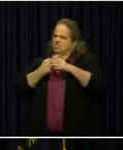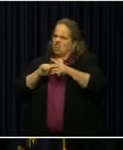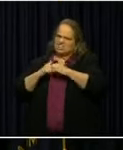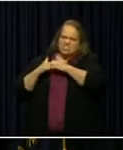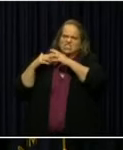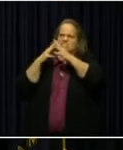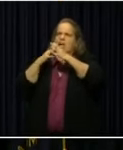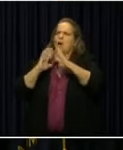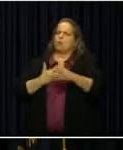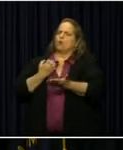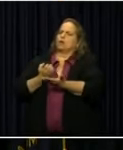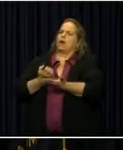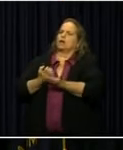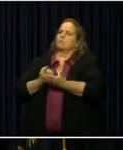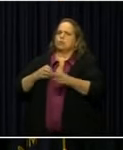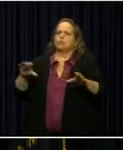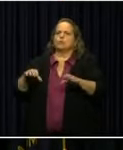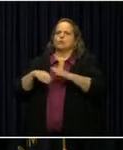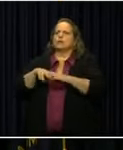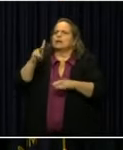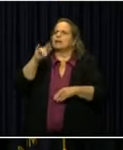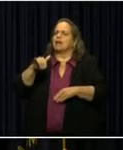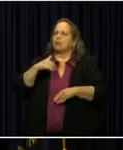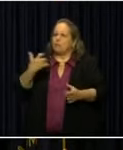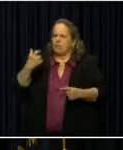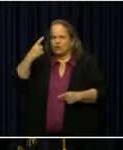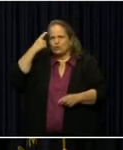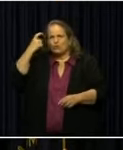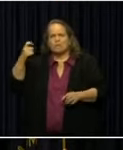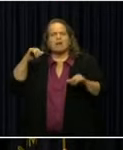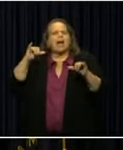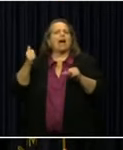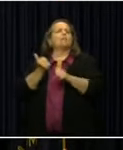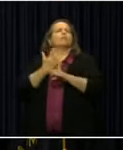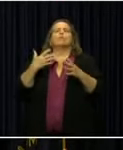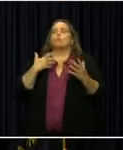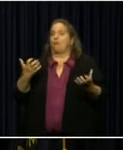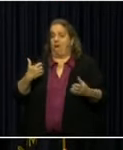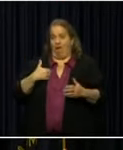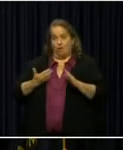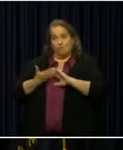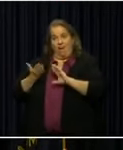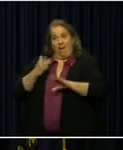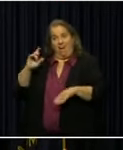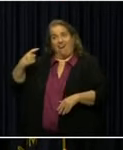THAT. IT DOESN'T TAKE LONG AT ALL. IF YOU GET ONLINE AND YOU DO